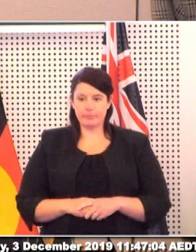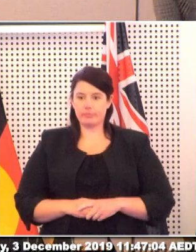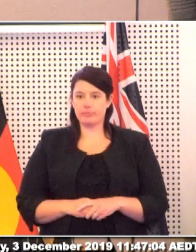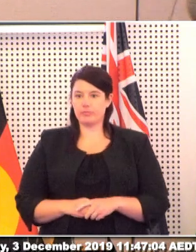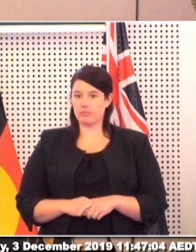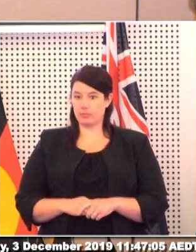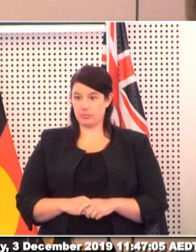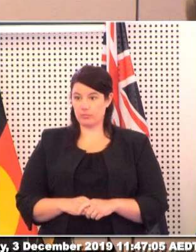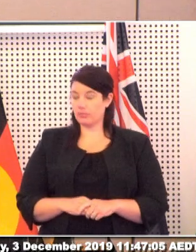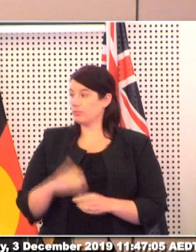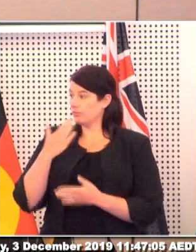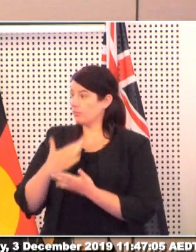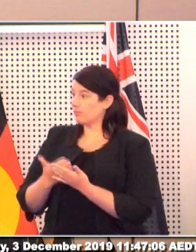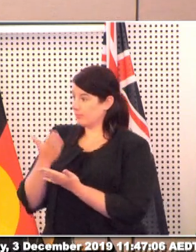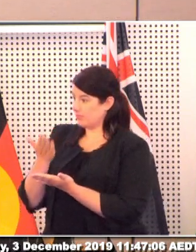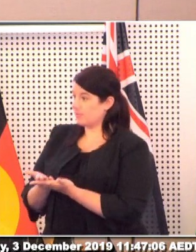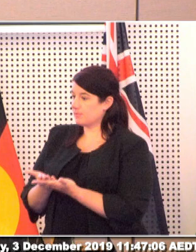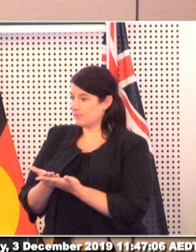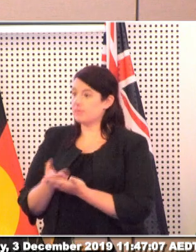Please sit down. Mr Harding will ask you some questions.